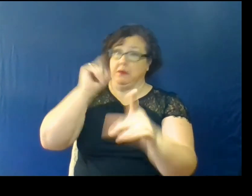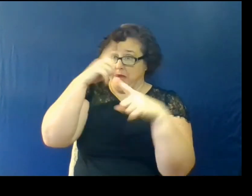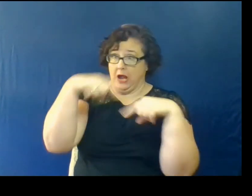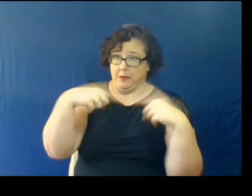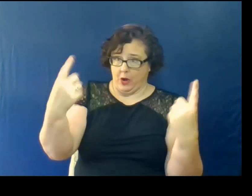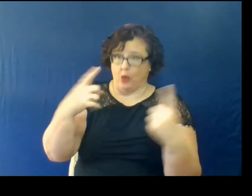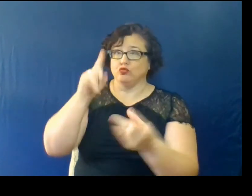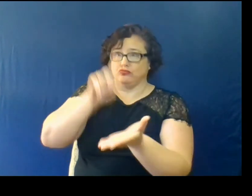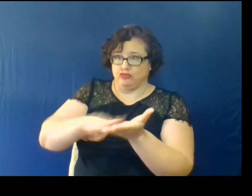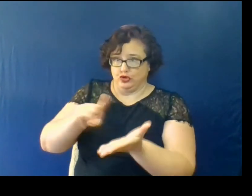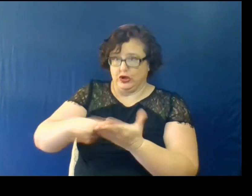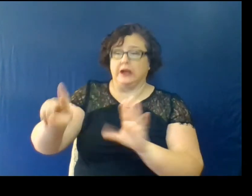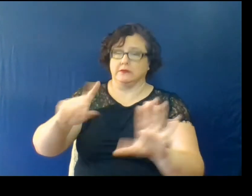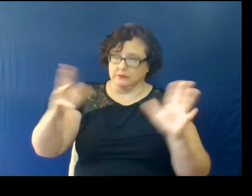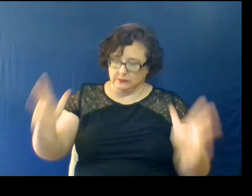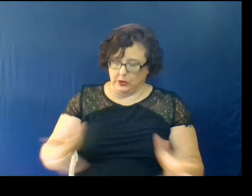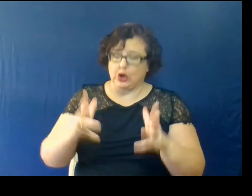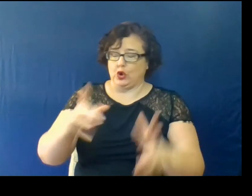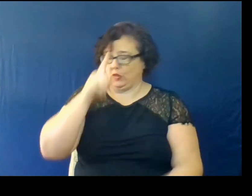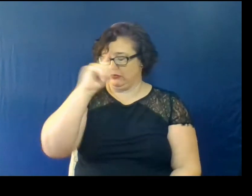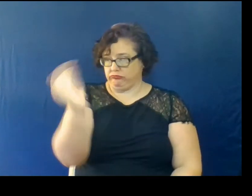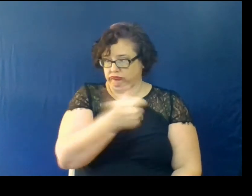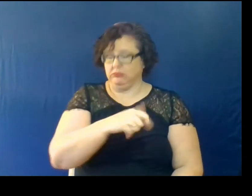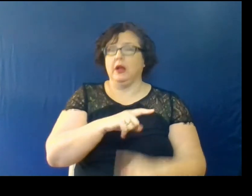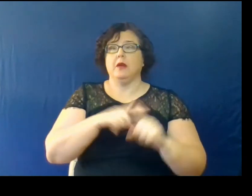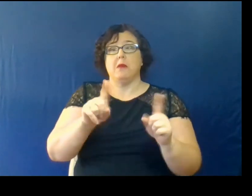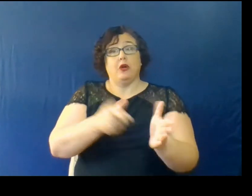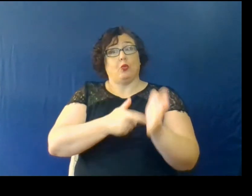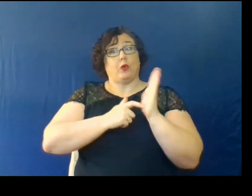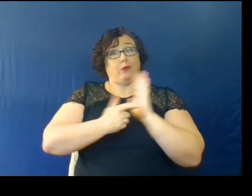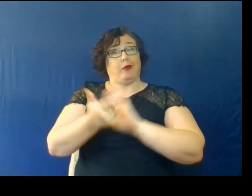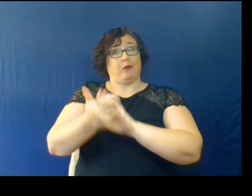and would encourage people to do what they want to do but it's a requirement of the law that